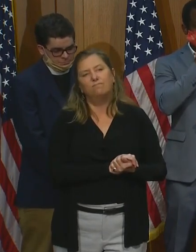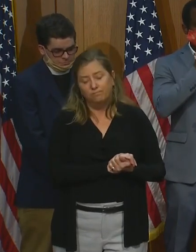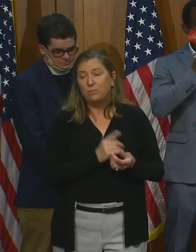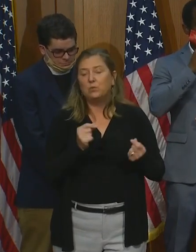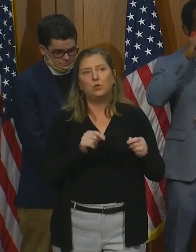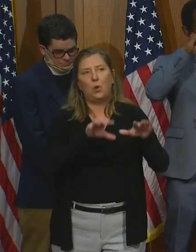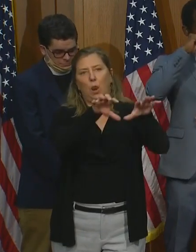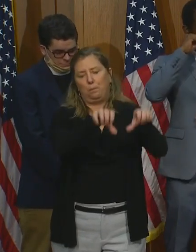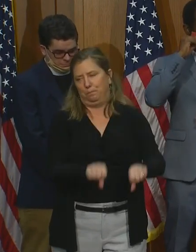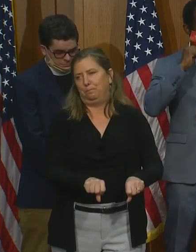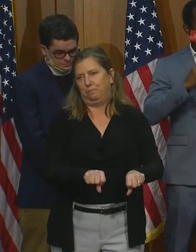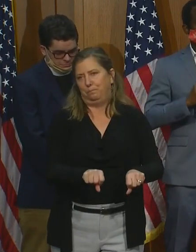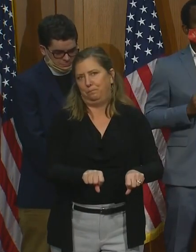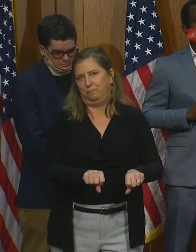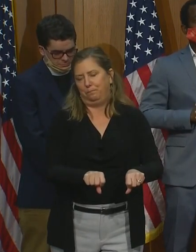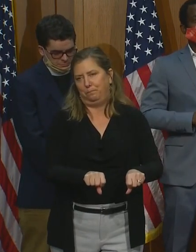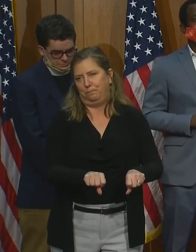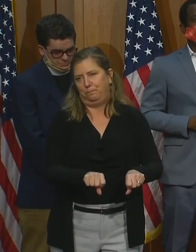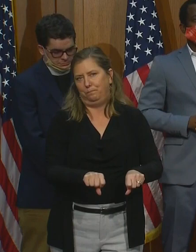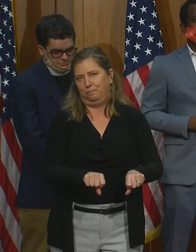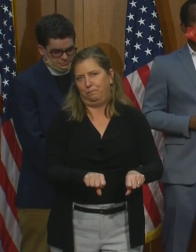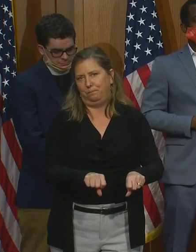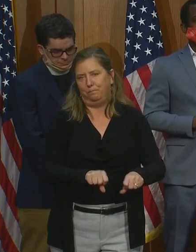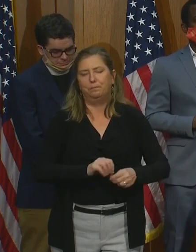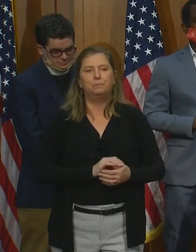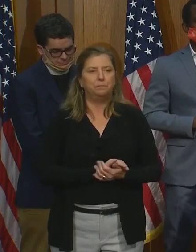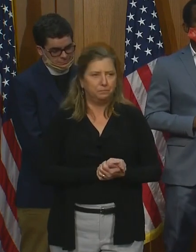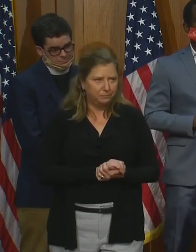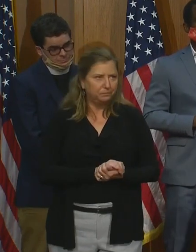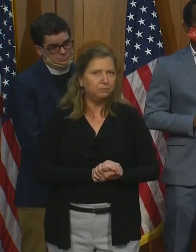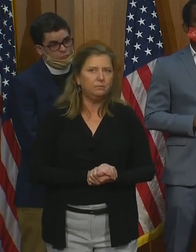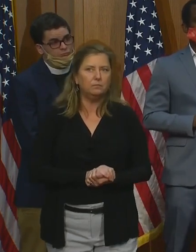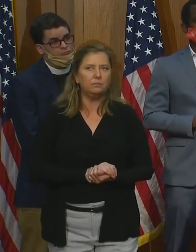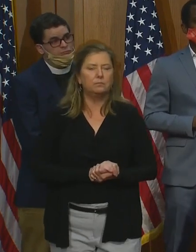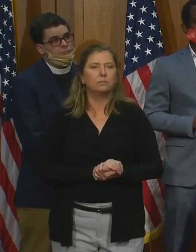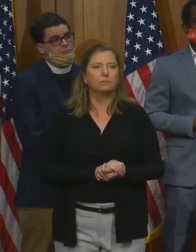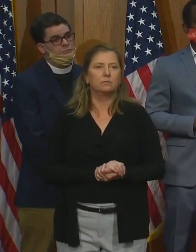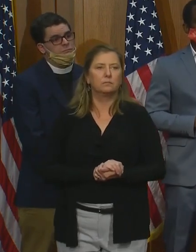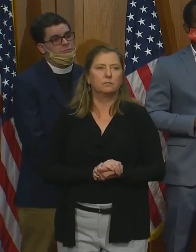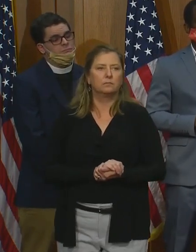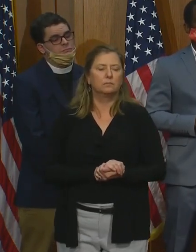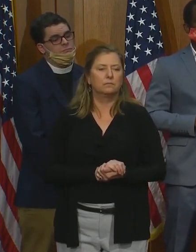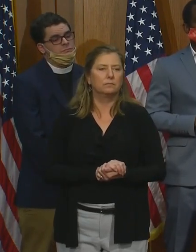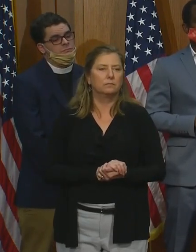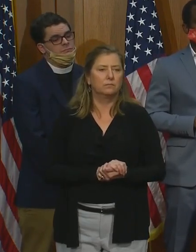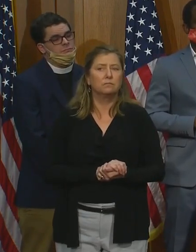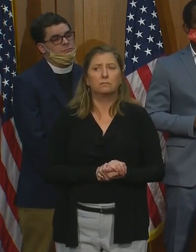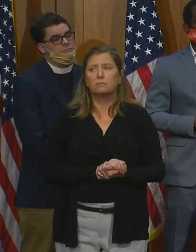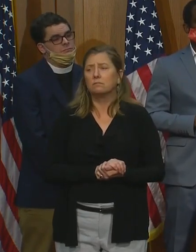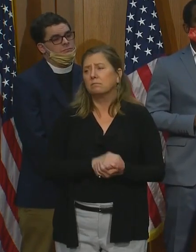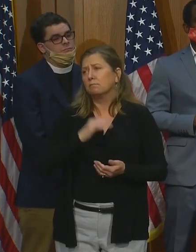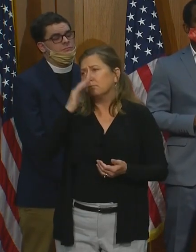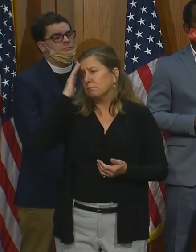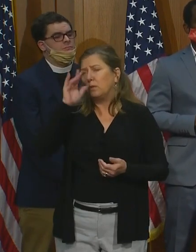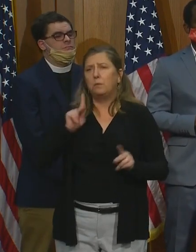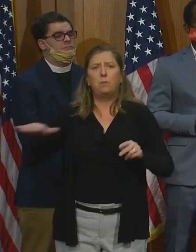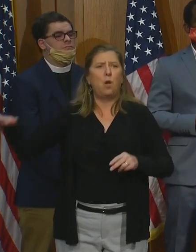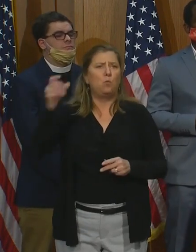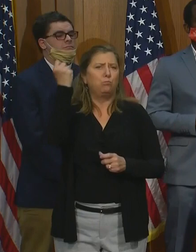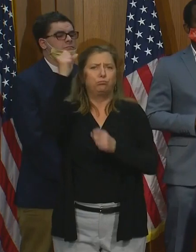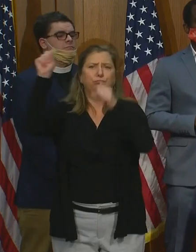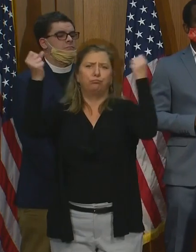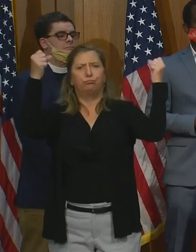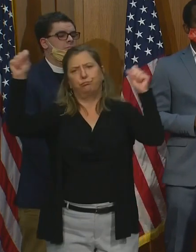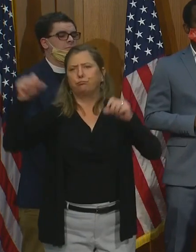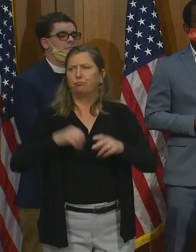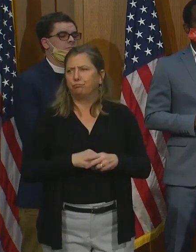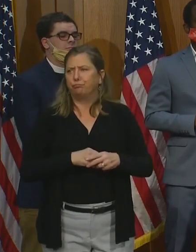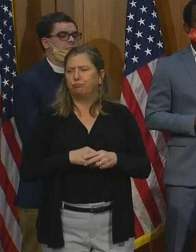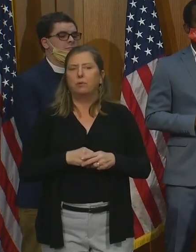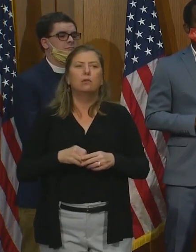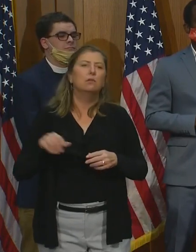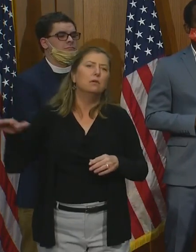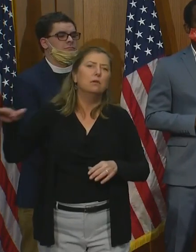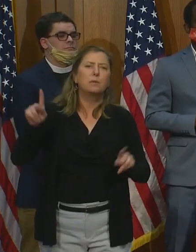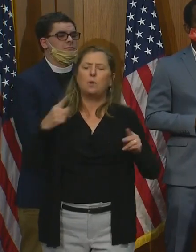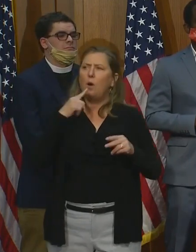NOW. SO WE'RE TAKING IT DAY.